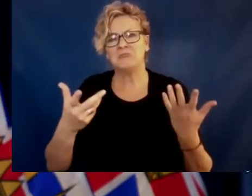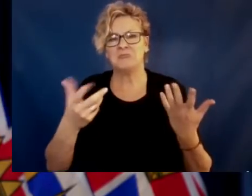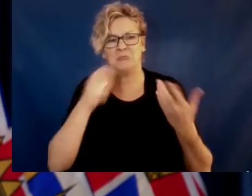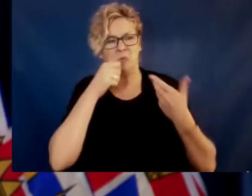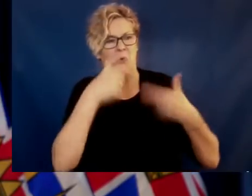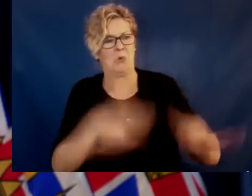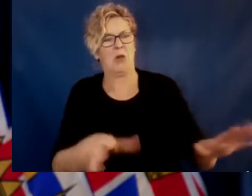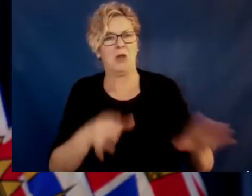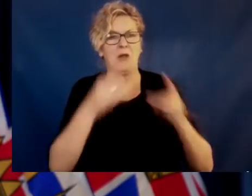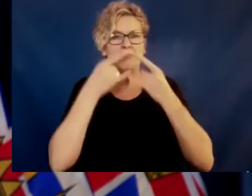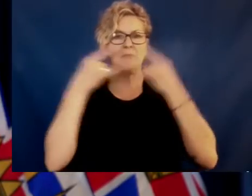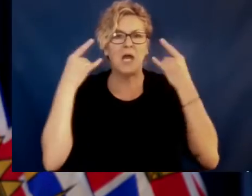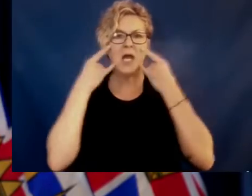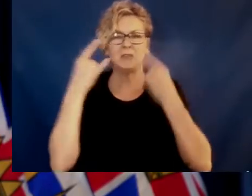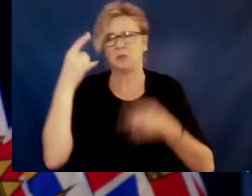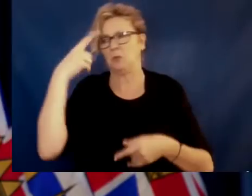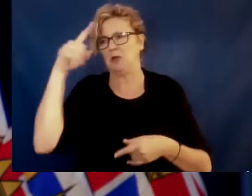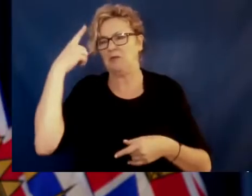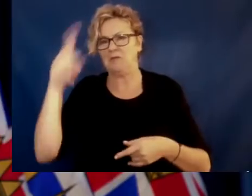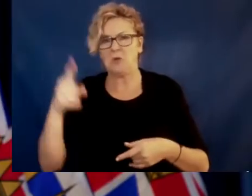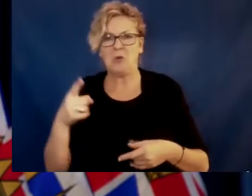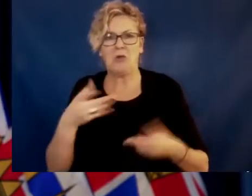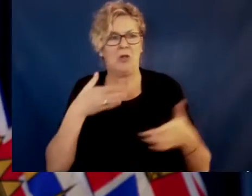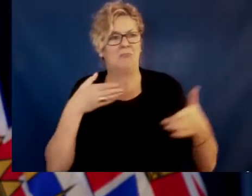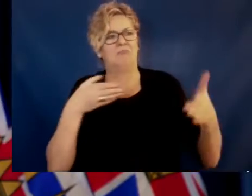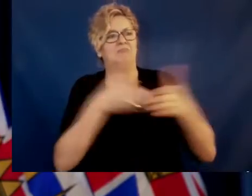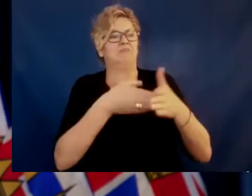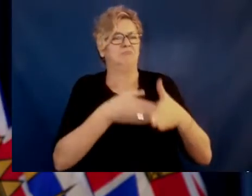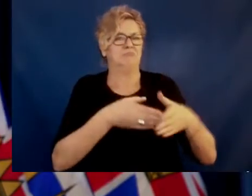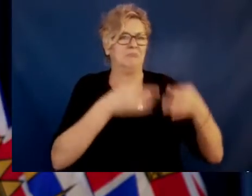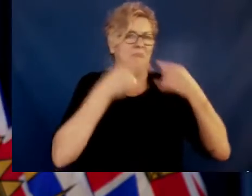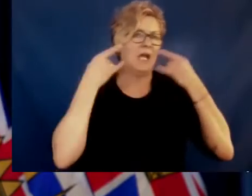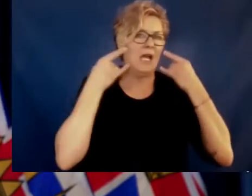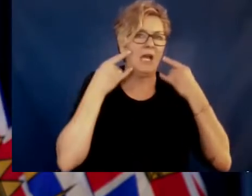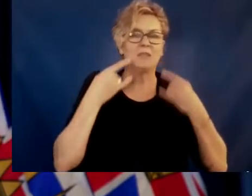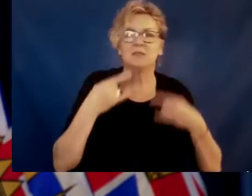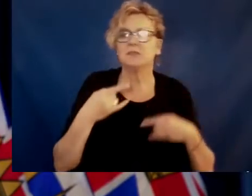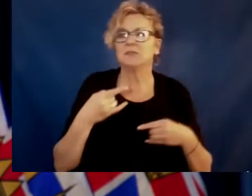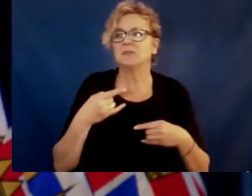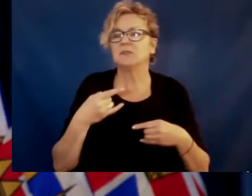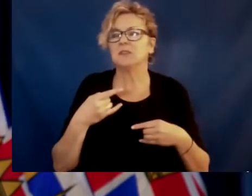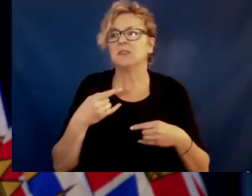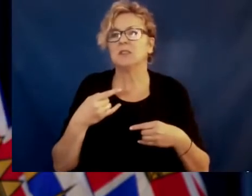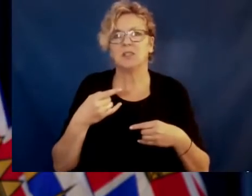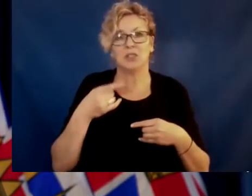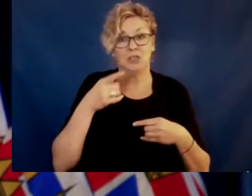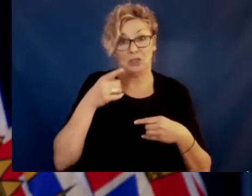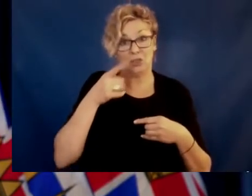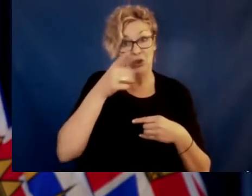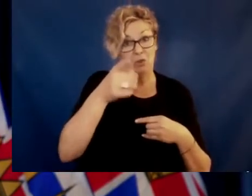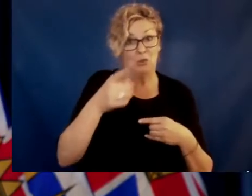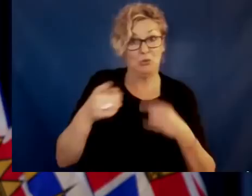can say now to those people to maybe reassure them and try to make people take masks more seriously?